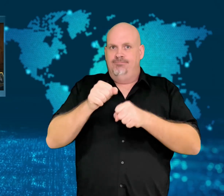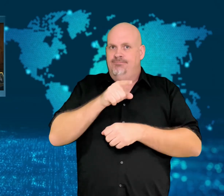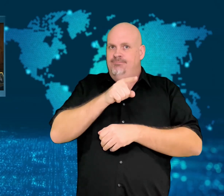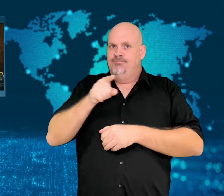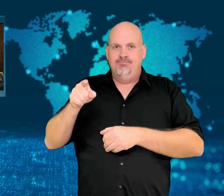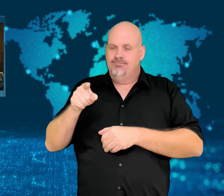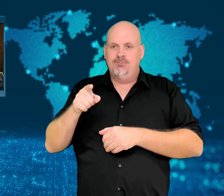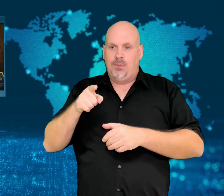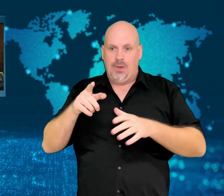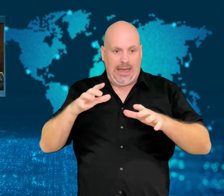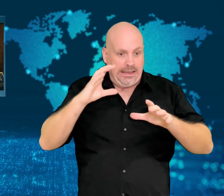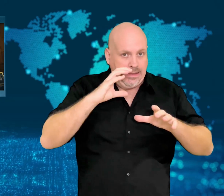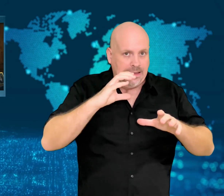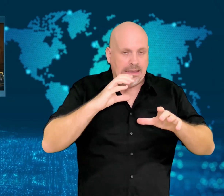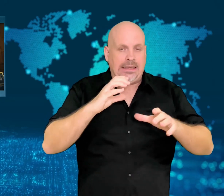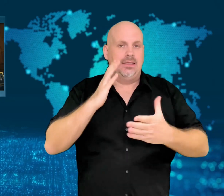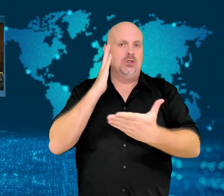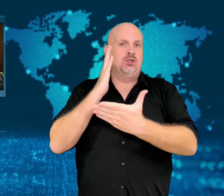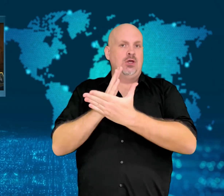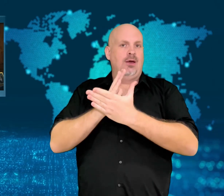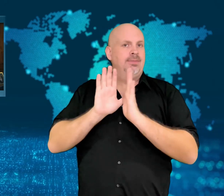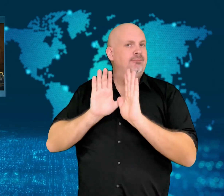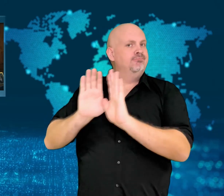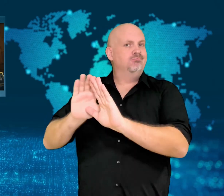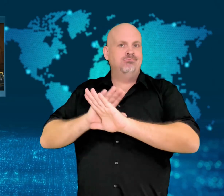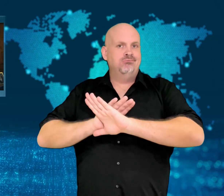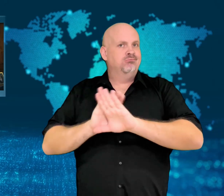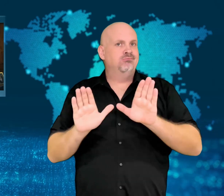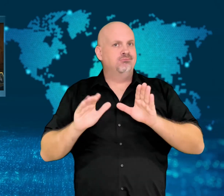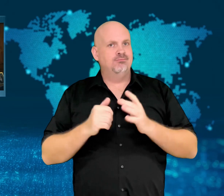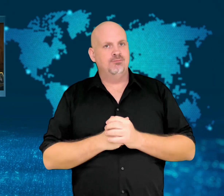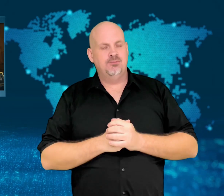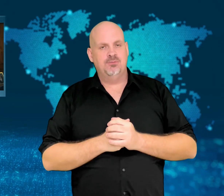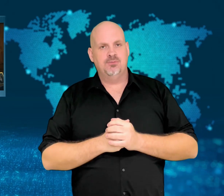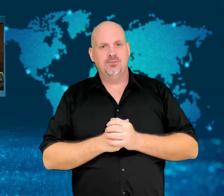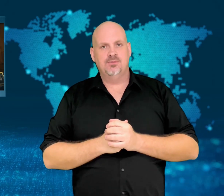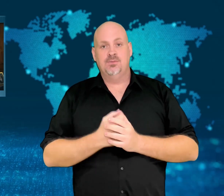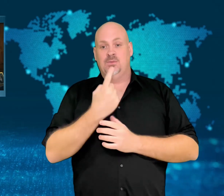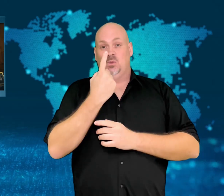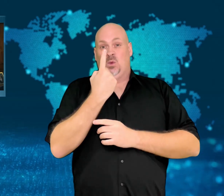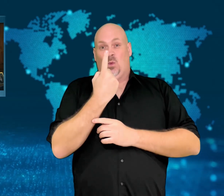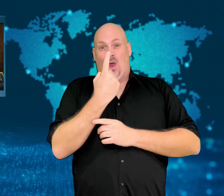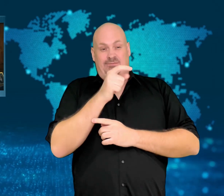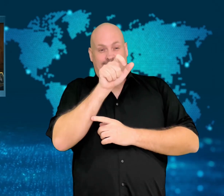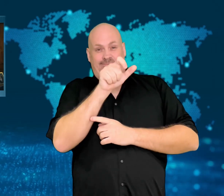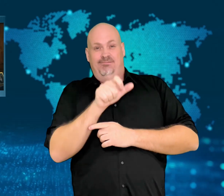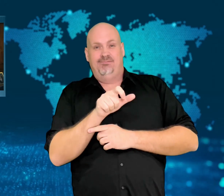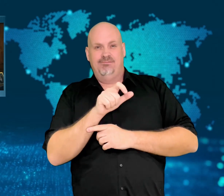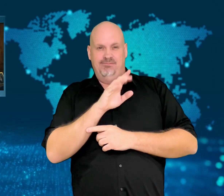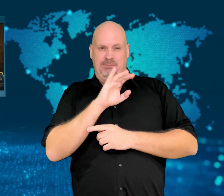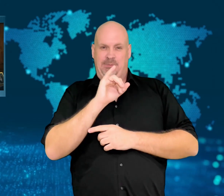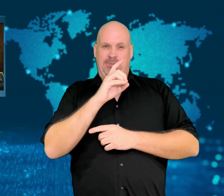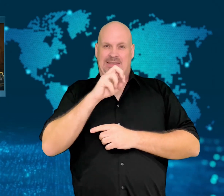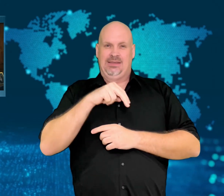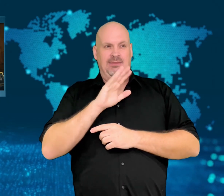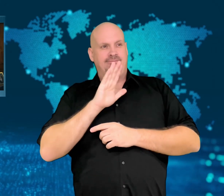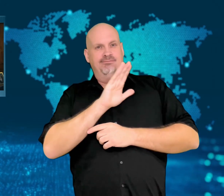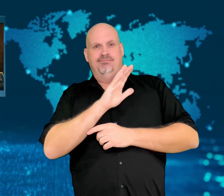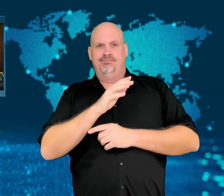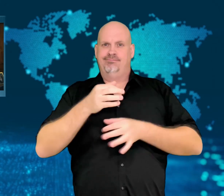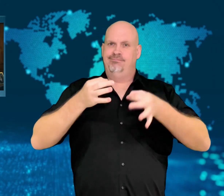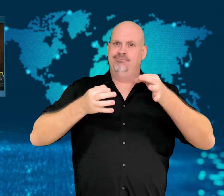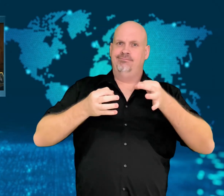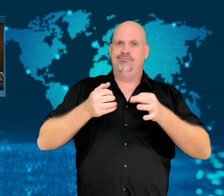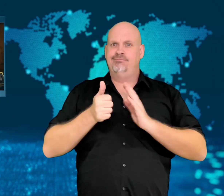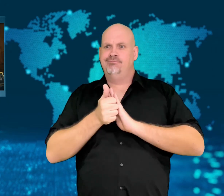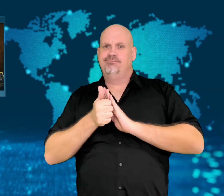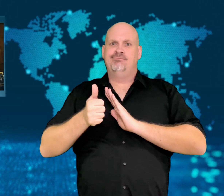to handle classified materials when they were found, and they stopped their search.